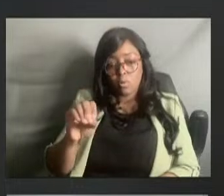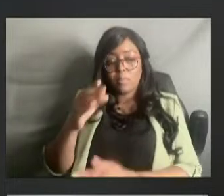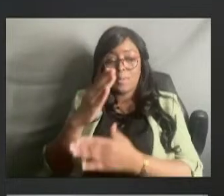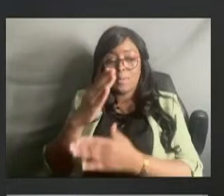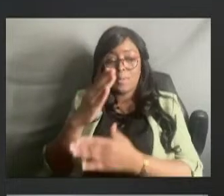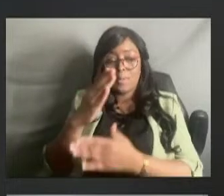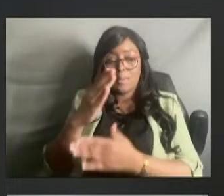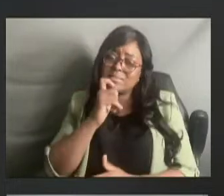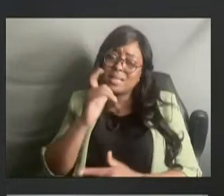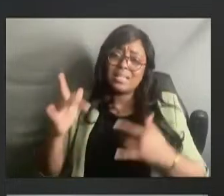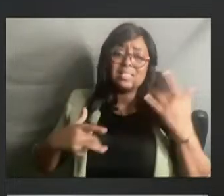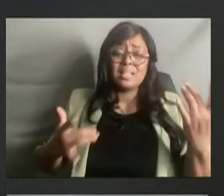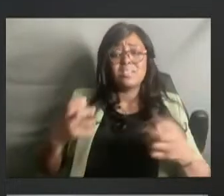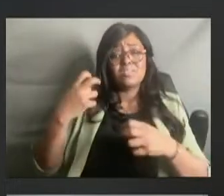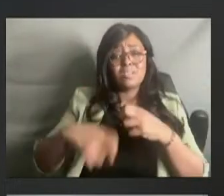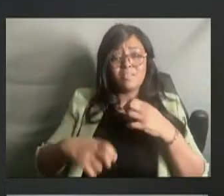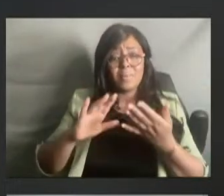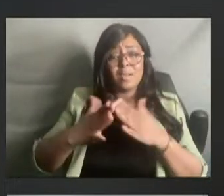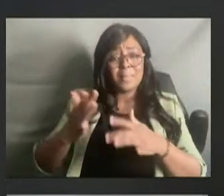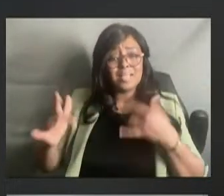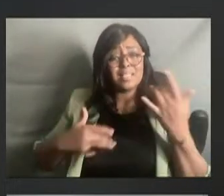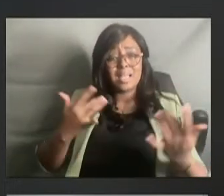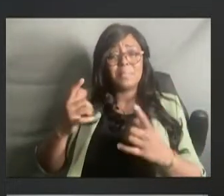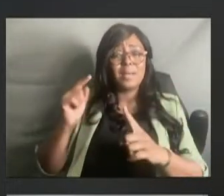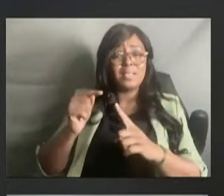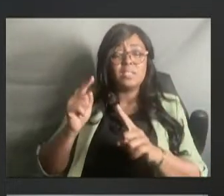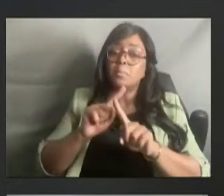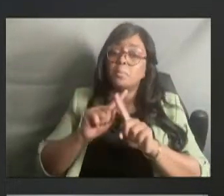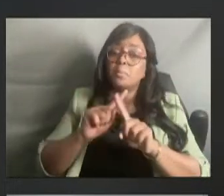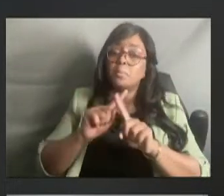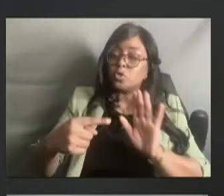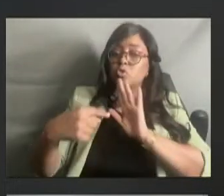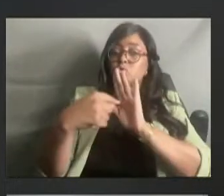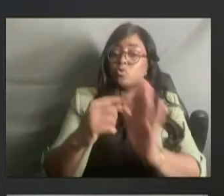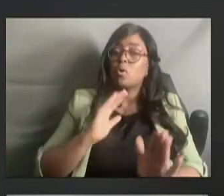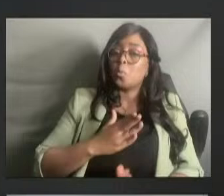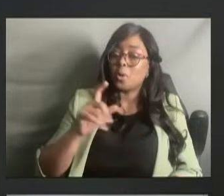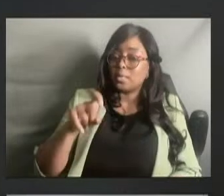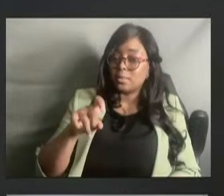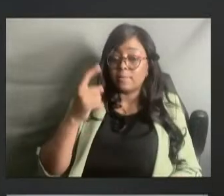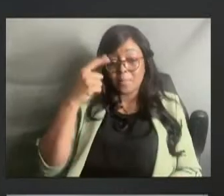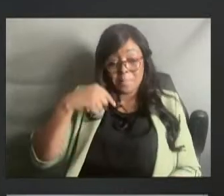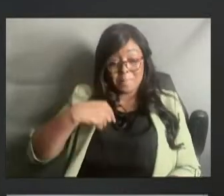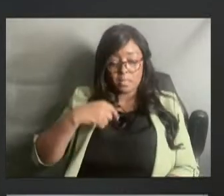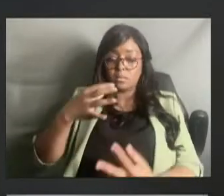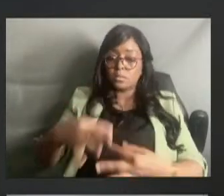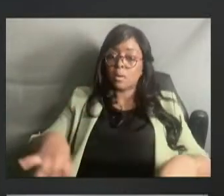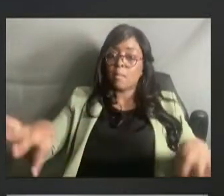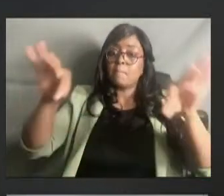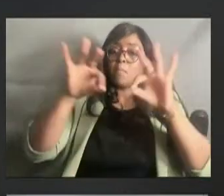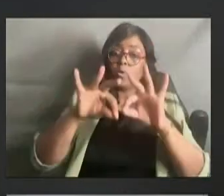budget. And that's that's not exciting. And it's hard to get get excited about something like